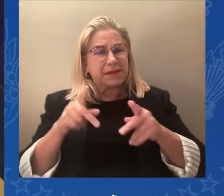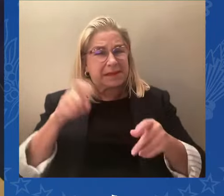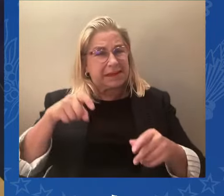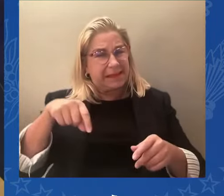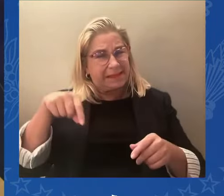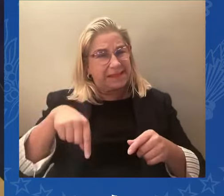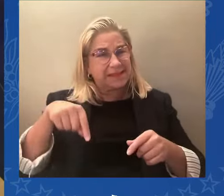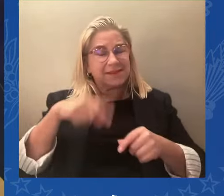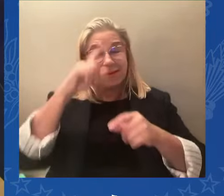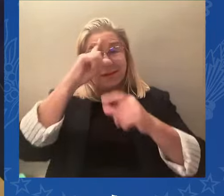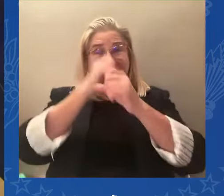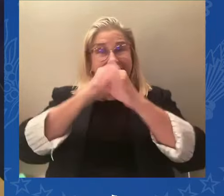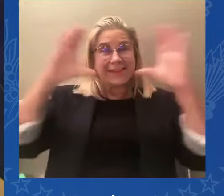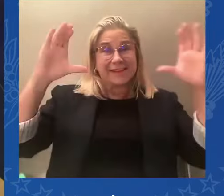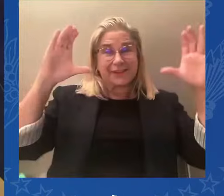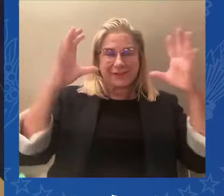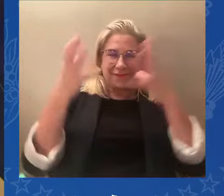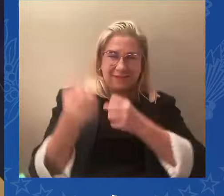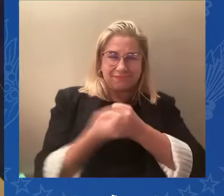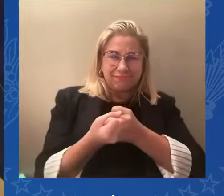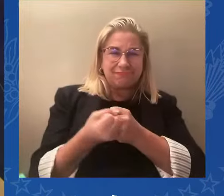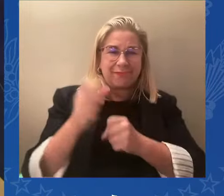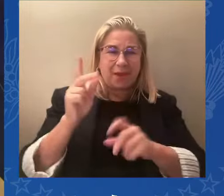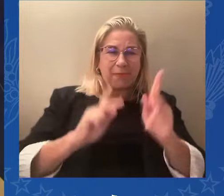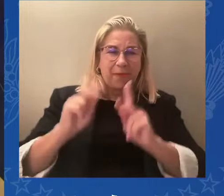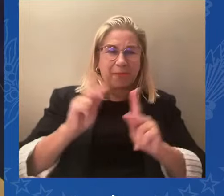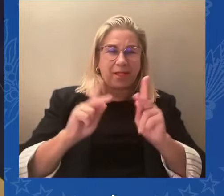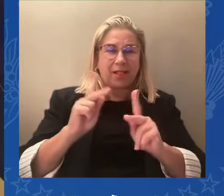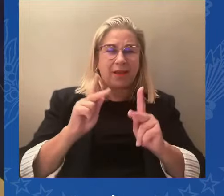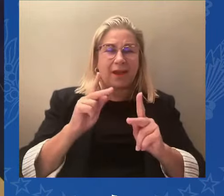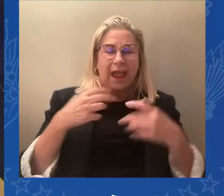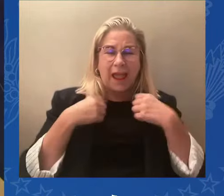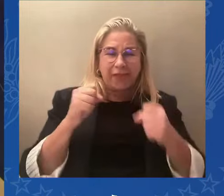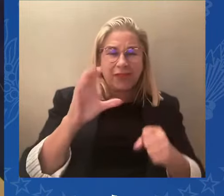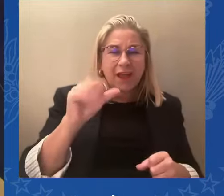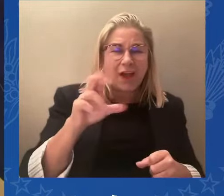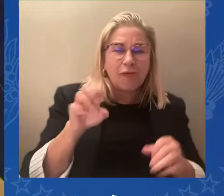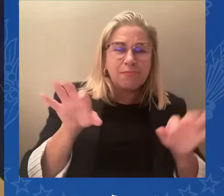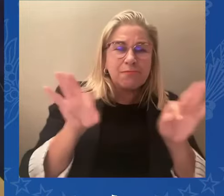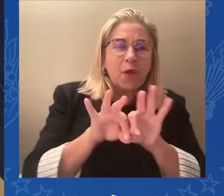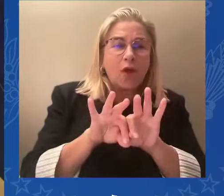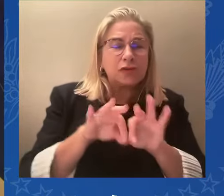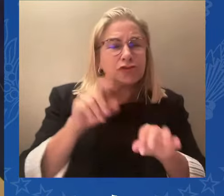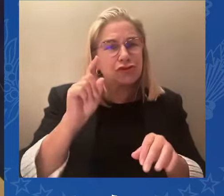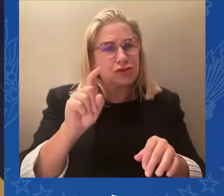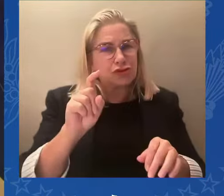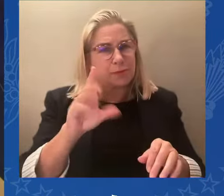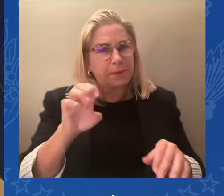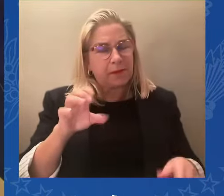should not be a privilege just of those who can afford it; it should be a right. And that is why, together, we capped